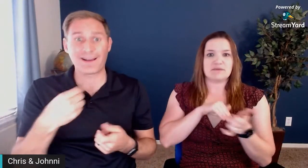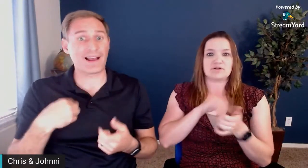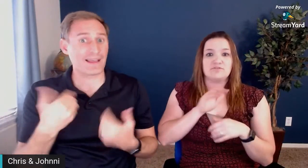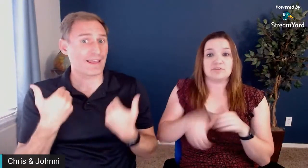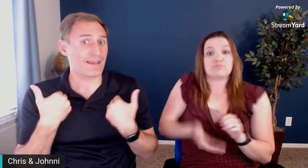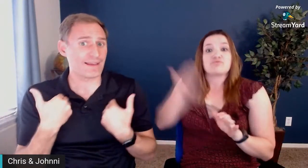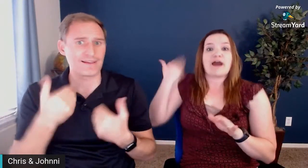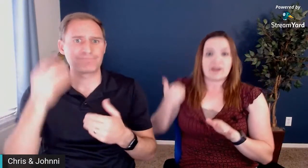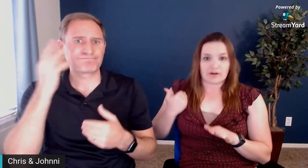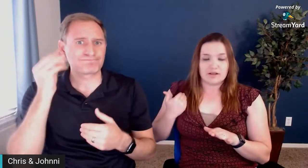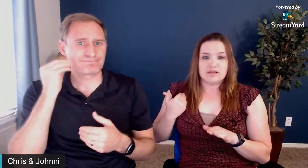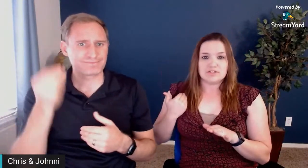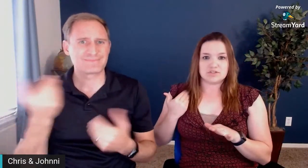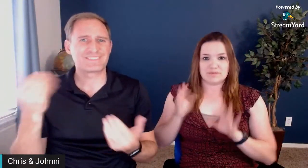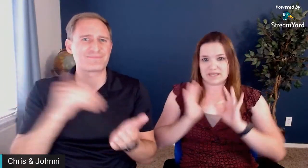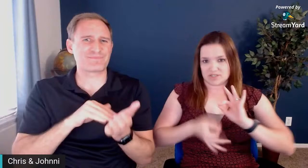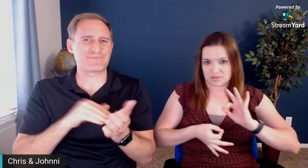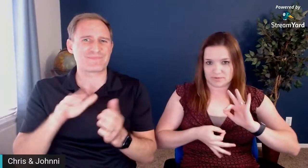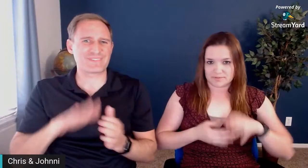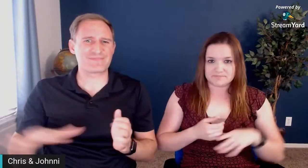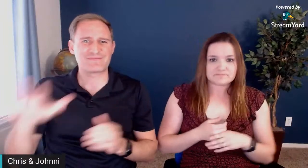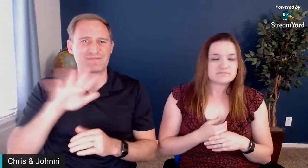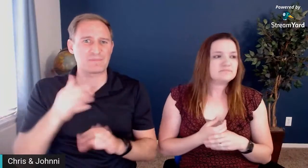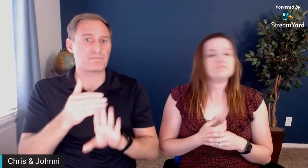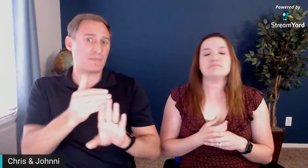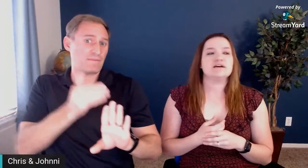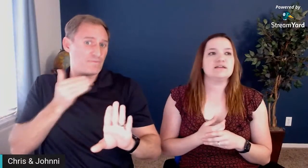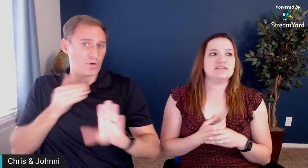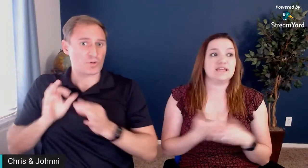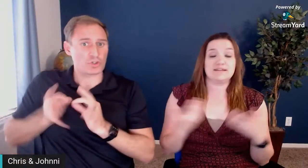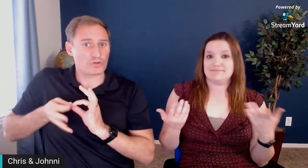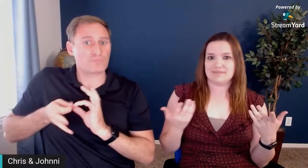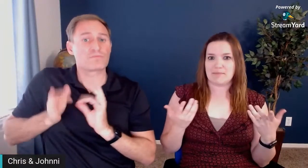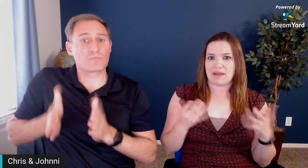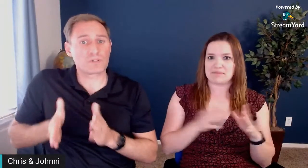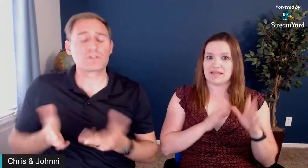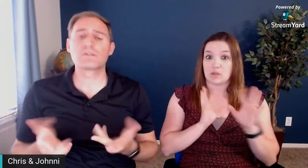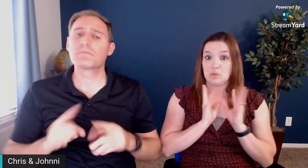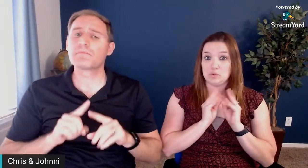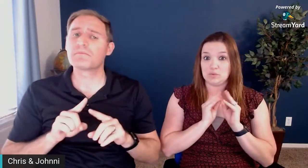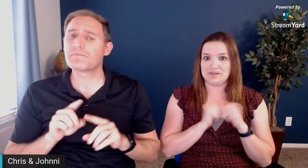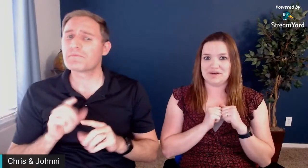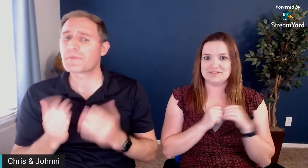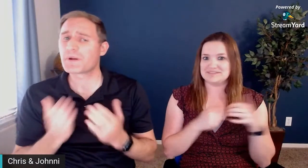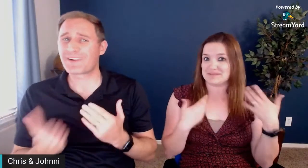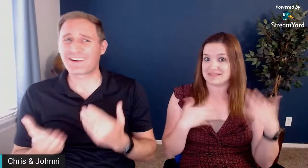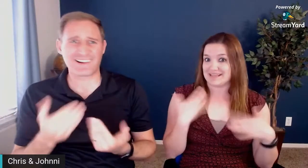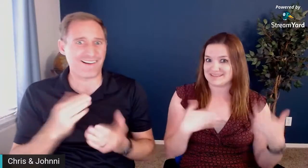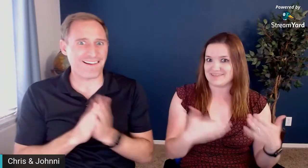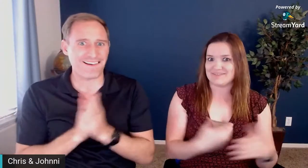medical field prior to being an interpreter then that might be like oh you know something that that